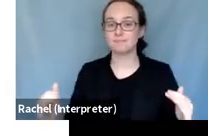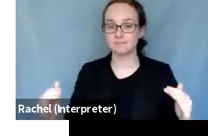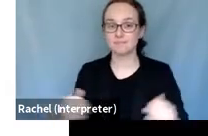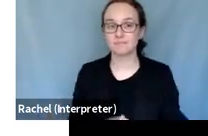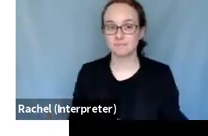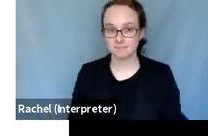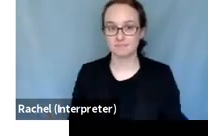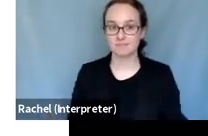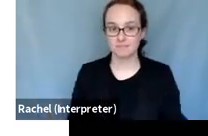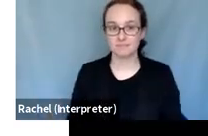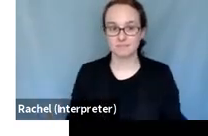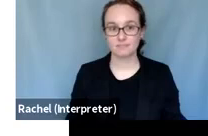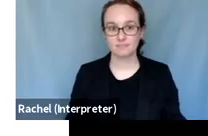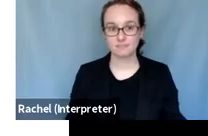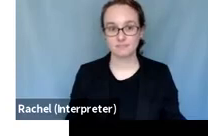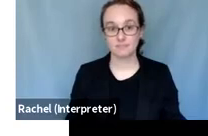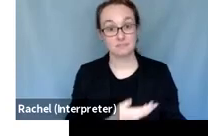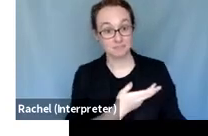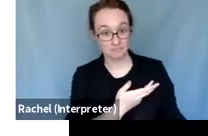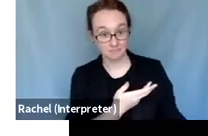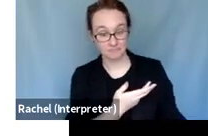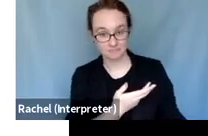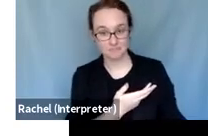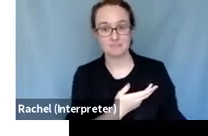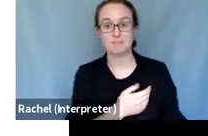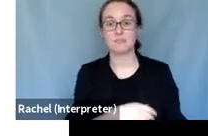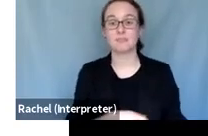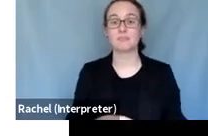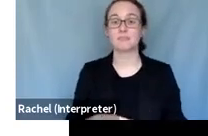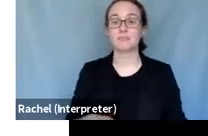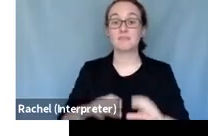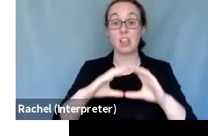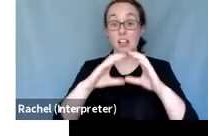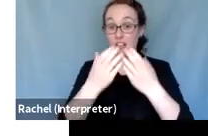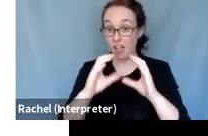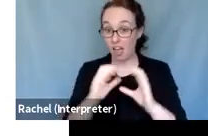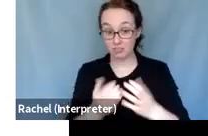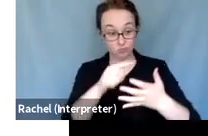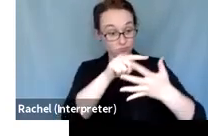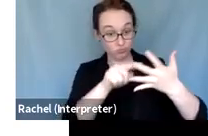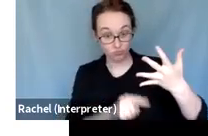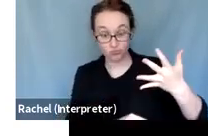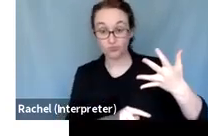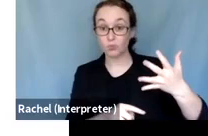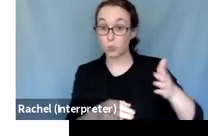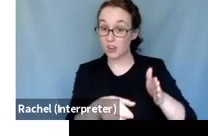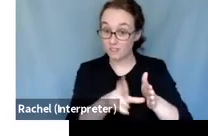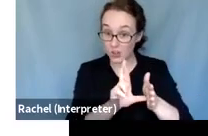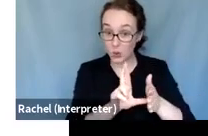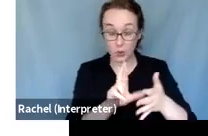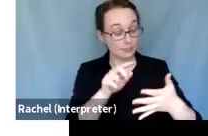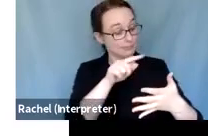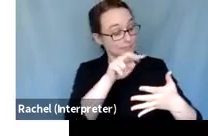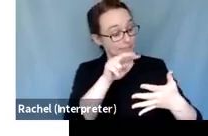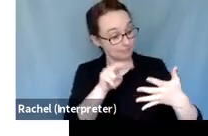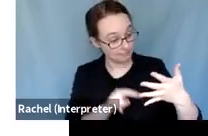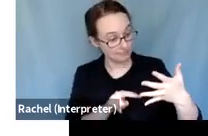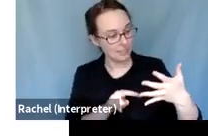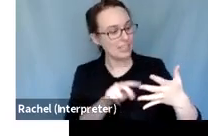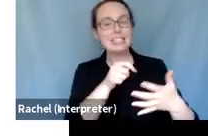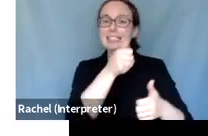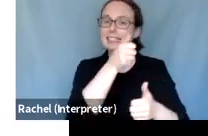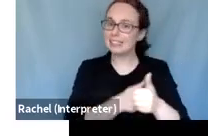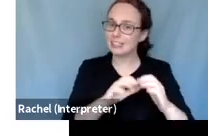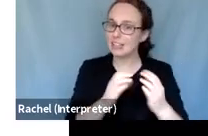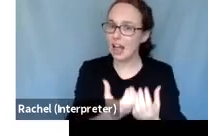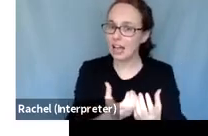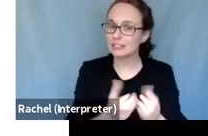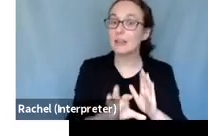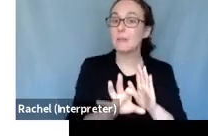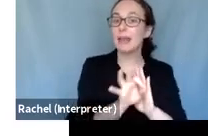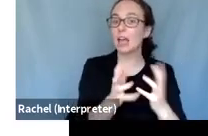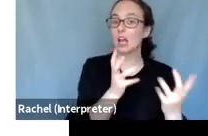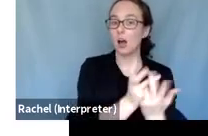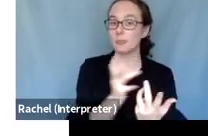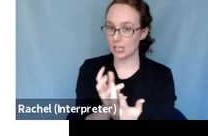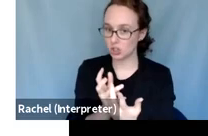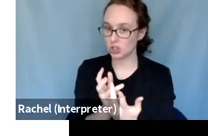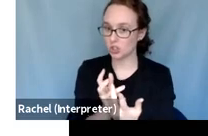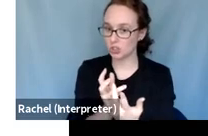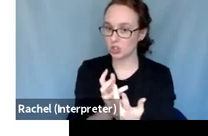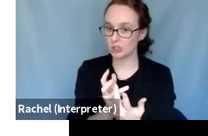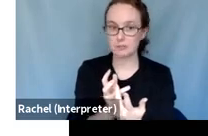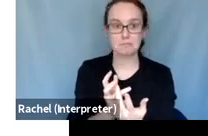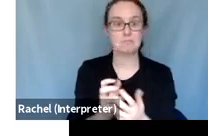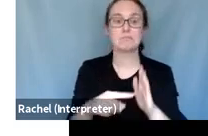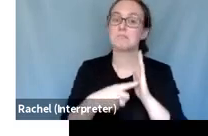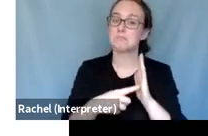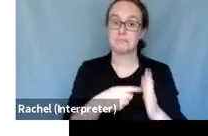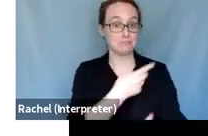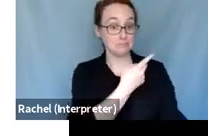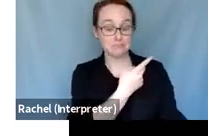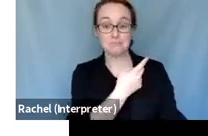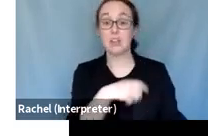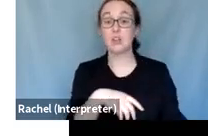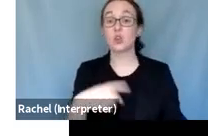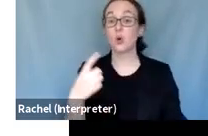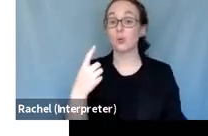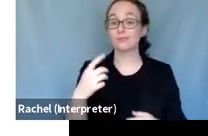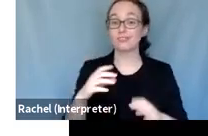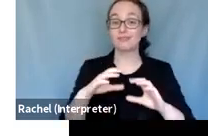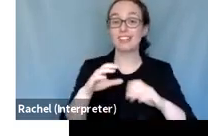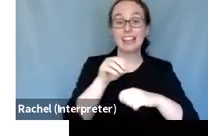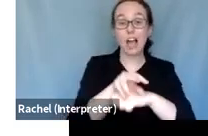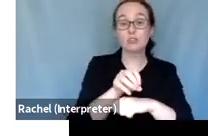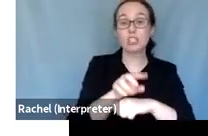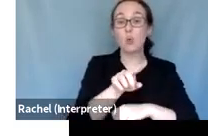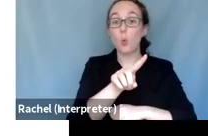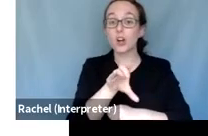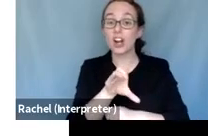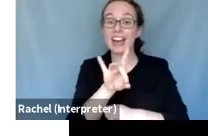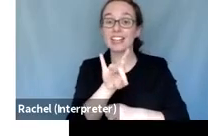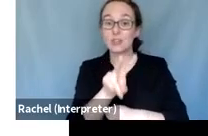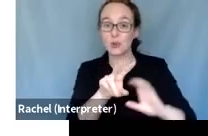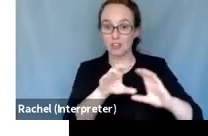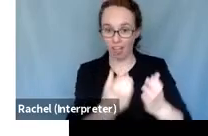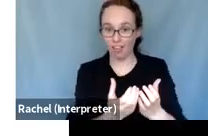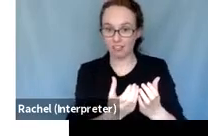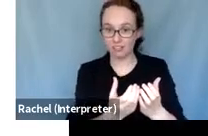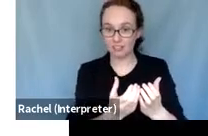Sage Talbot: Okay, so you'll review the courses and then you'll check the accommodations that you want to use for that class. So this picture here is of one class Counseling 282 class and the list of accommodations that were approved.